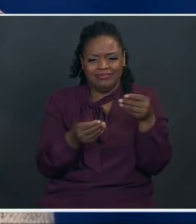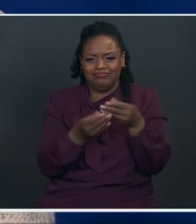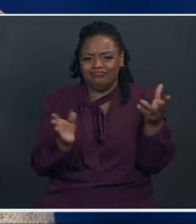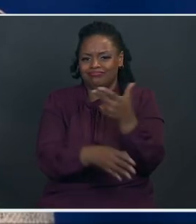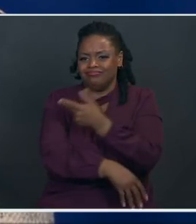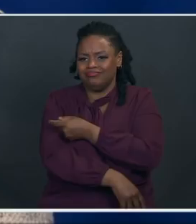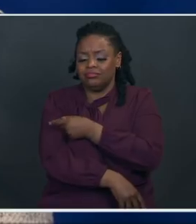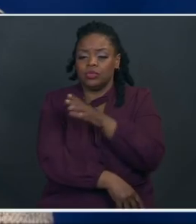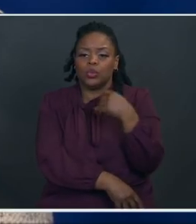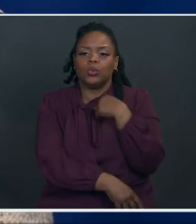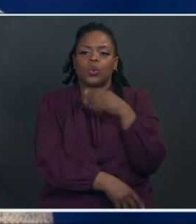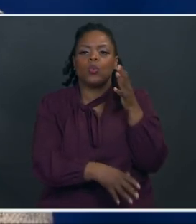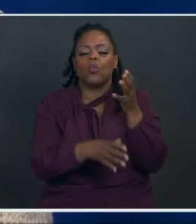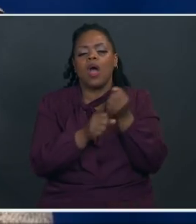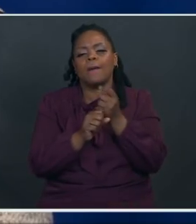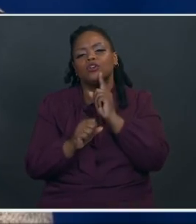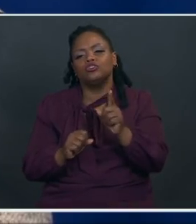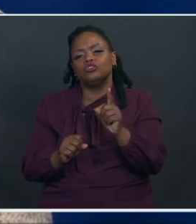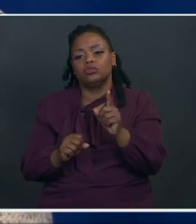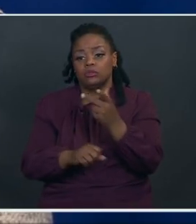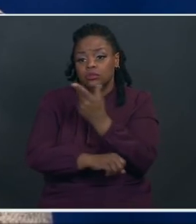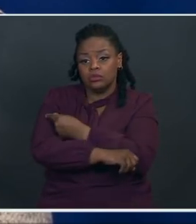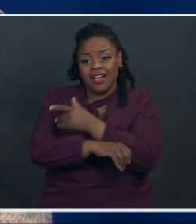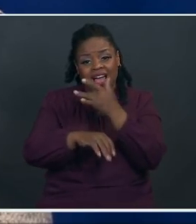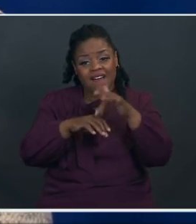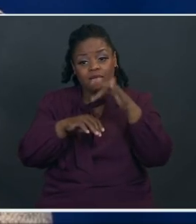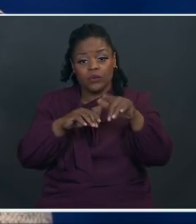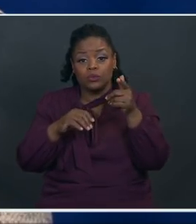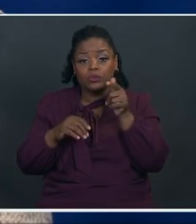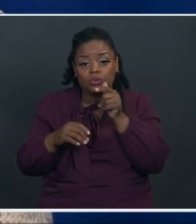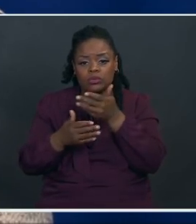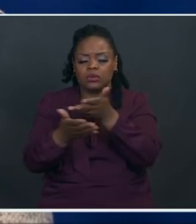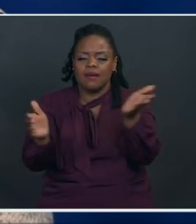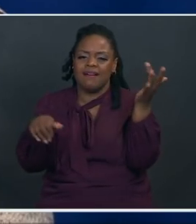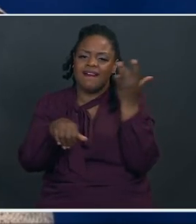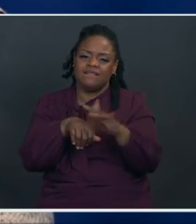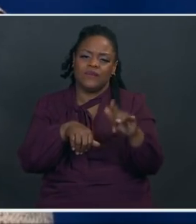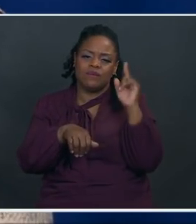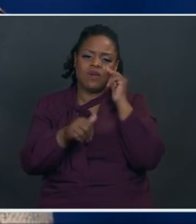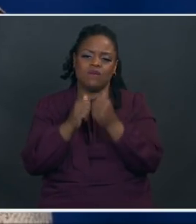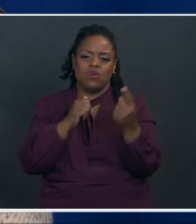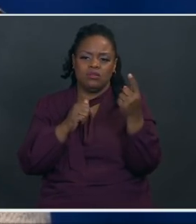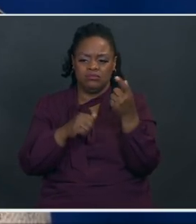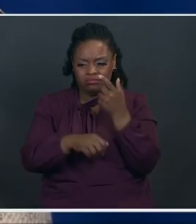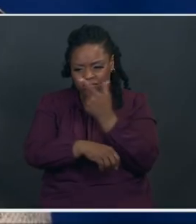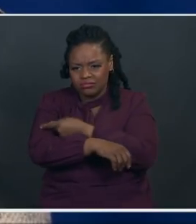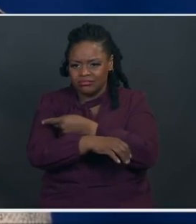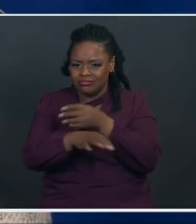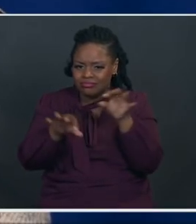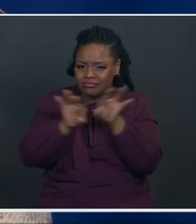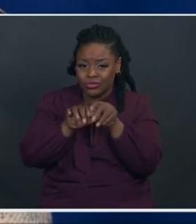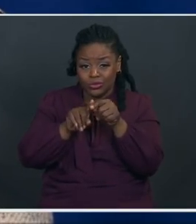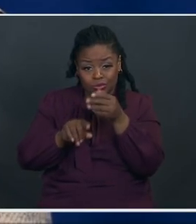for everyone and oftentimes that will mean bringing the vaccine right to people. So next, we're already talking to states